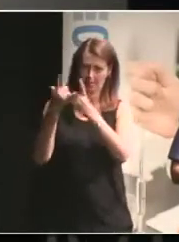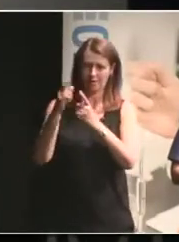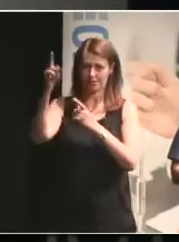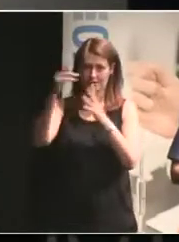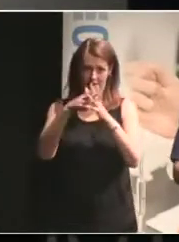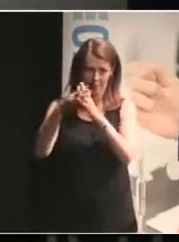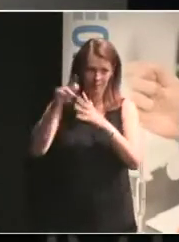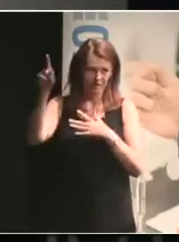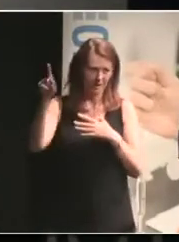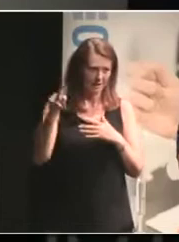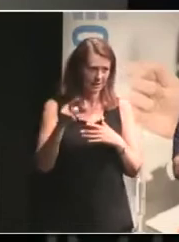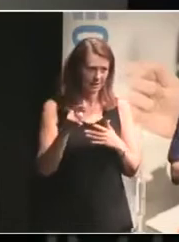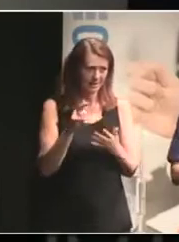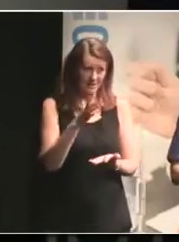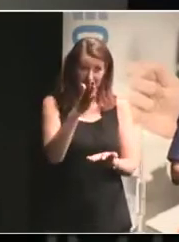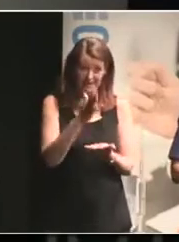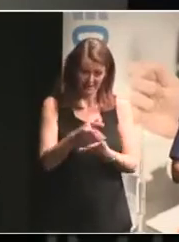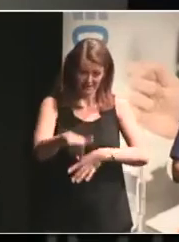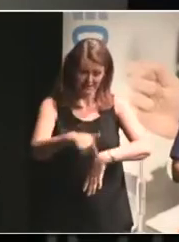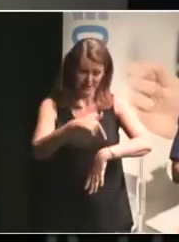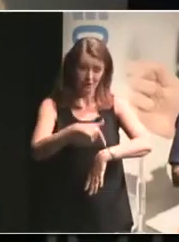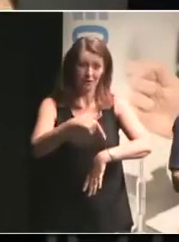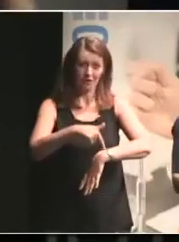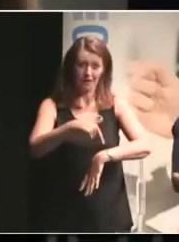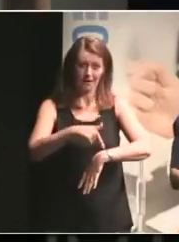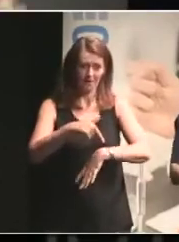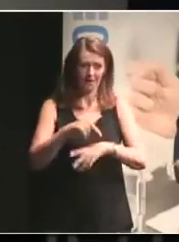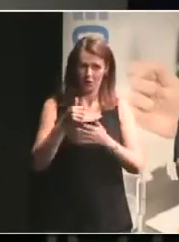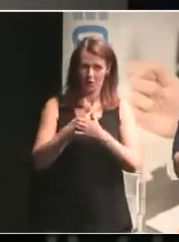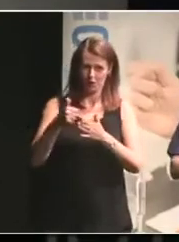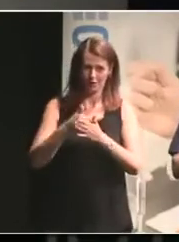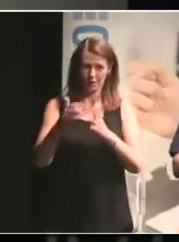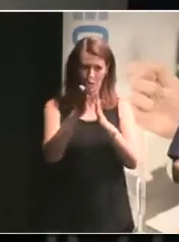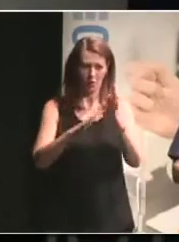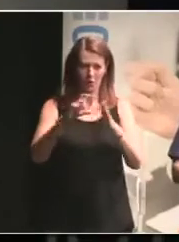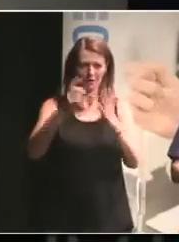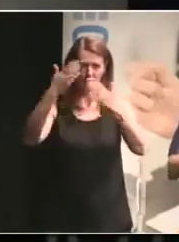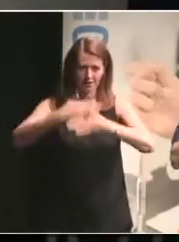and at exactly this moment in time, normally on Wednesday evenings in Boston,